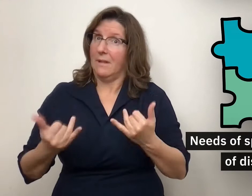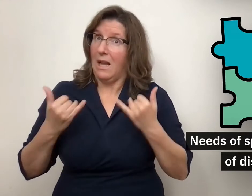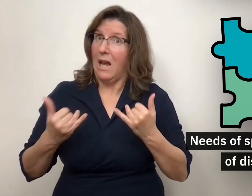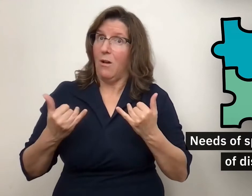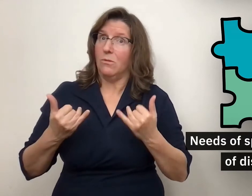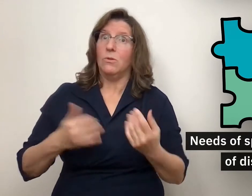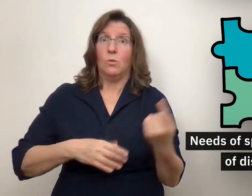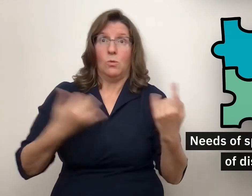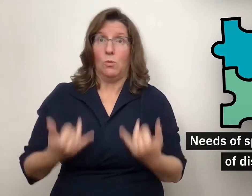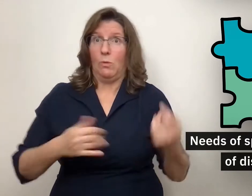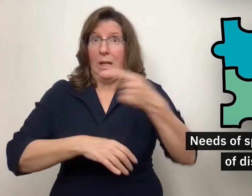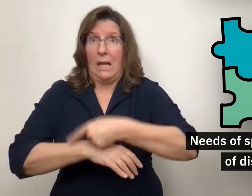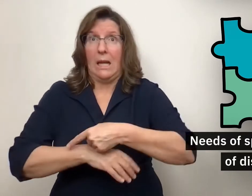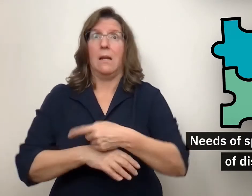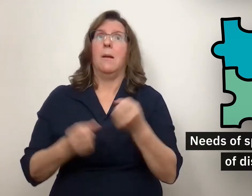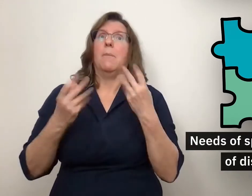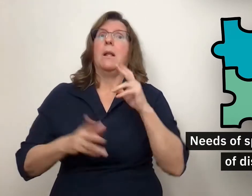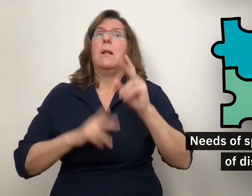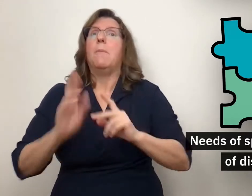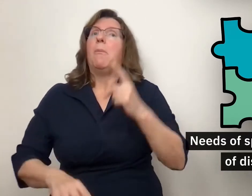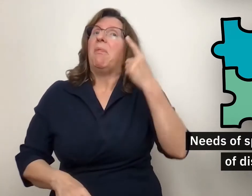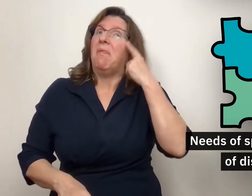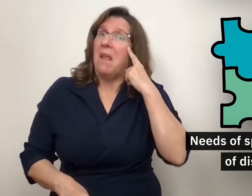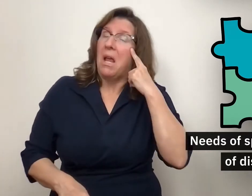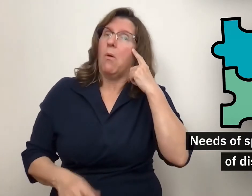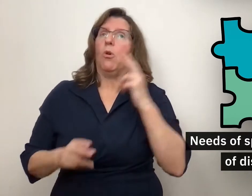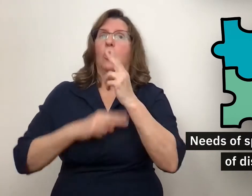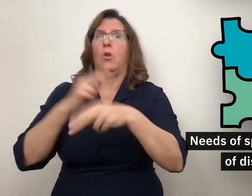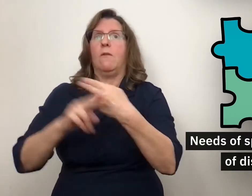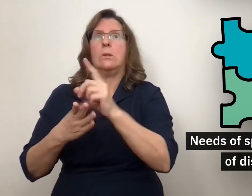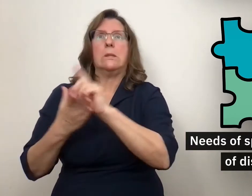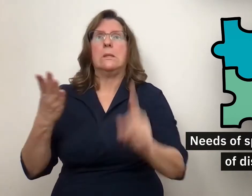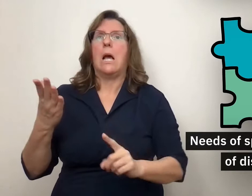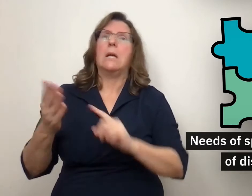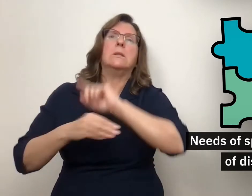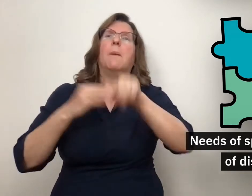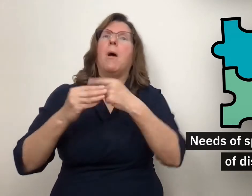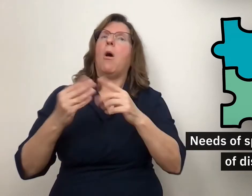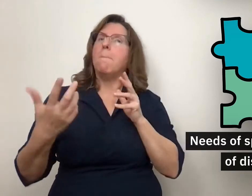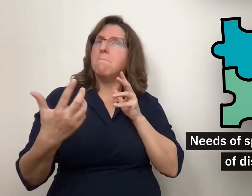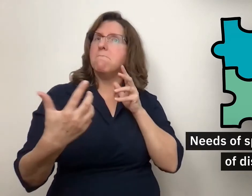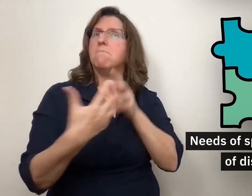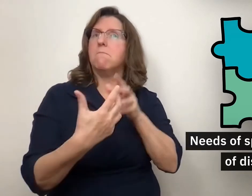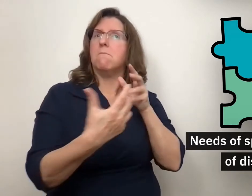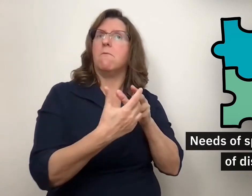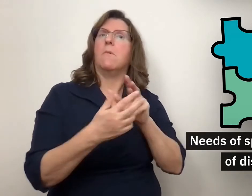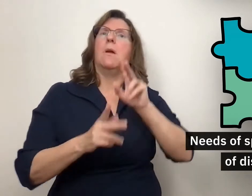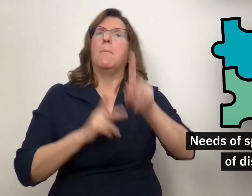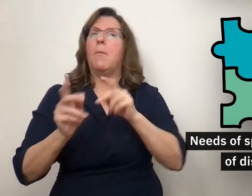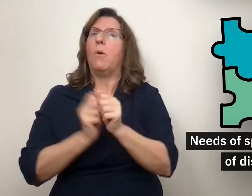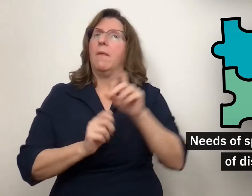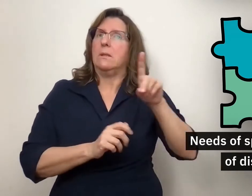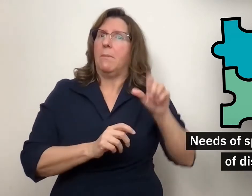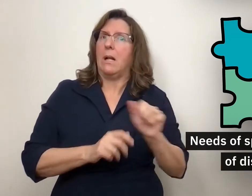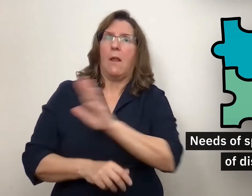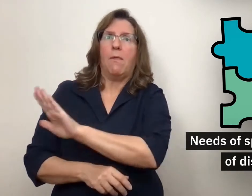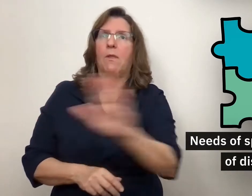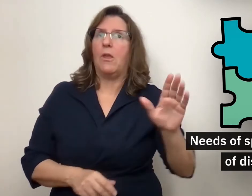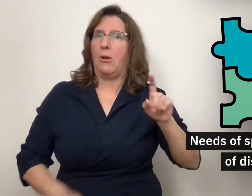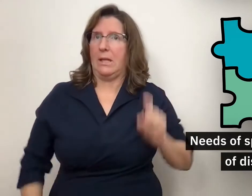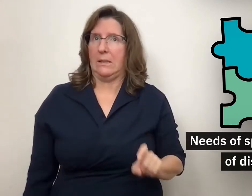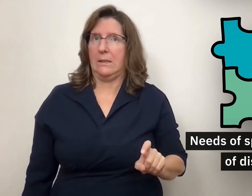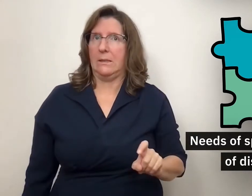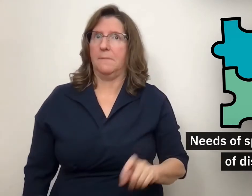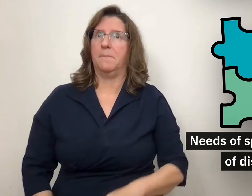Today, most of us however, do think universal design is geared only toward accessibility for persons with disabilities.